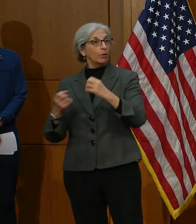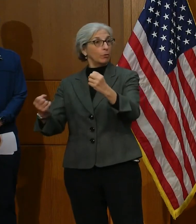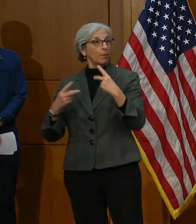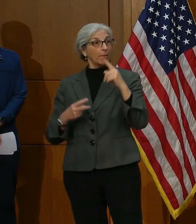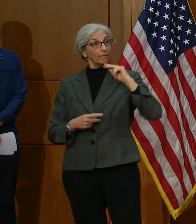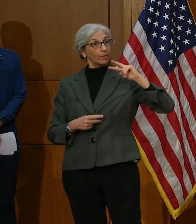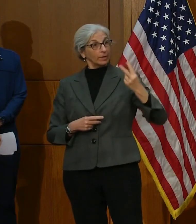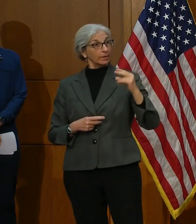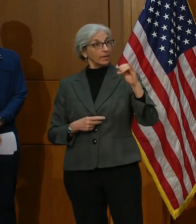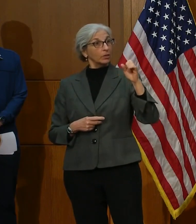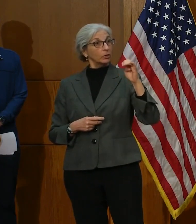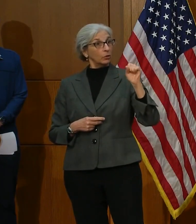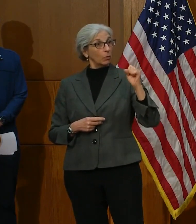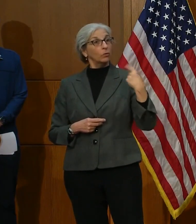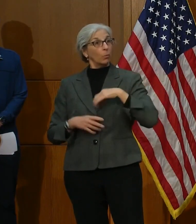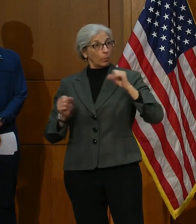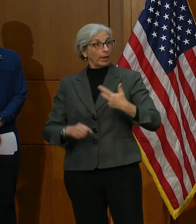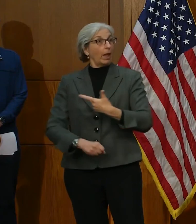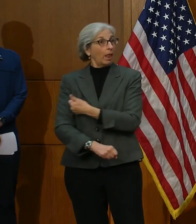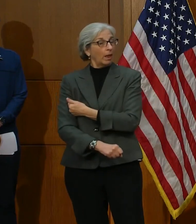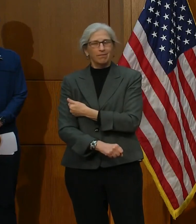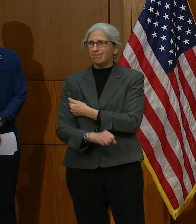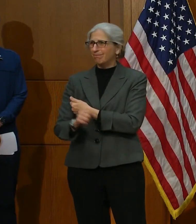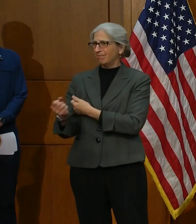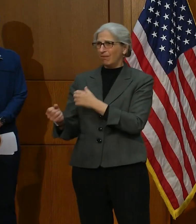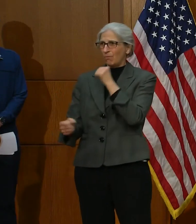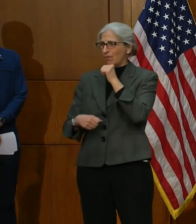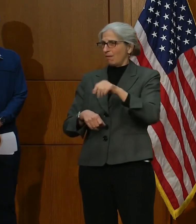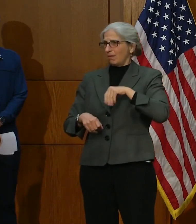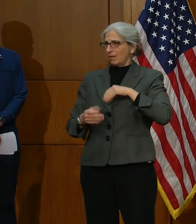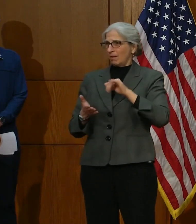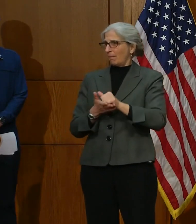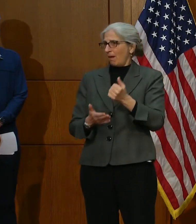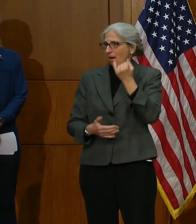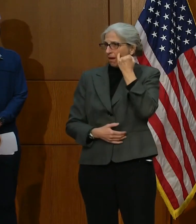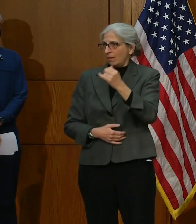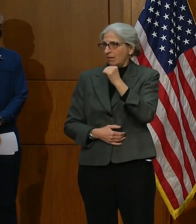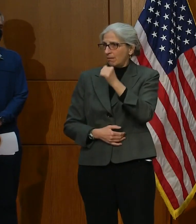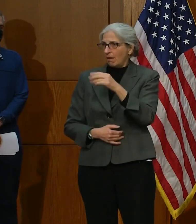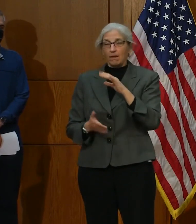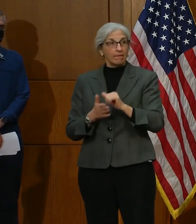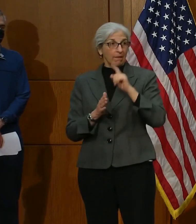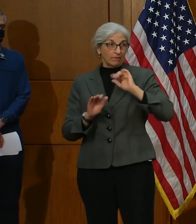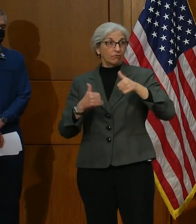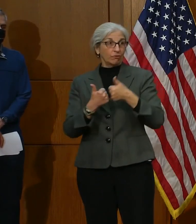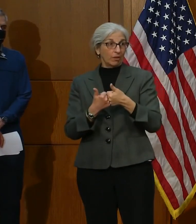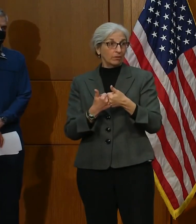VACCINATION, AND MAYBE WE COULD GET IT WHEN YOU COME BACK FOR THE SECOND DOSE WELL, WE DON'T